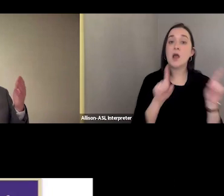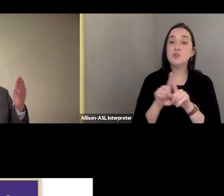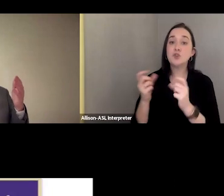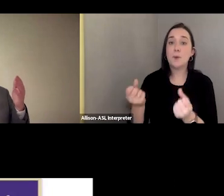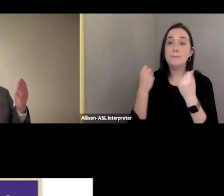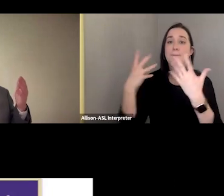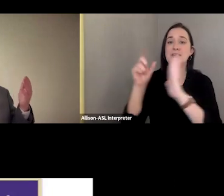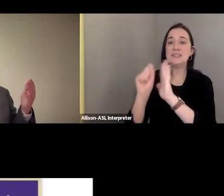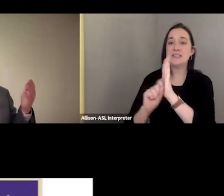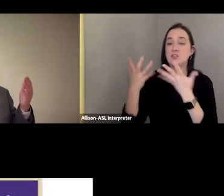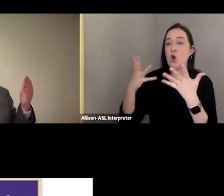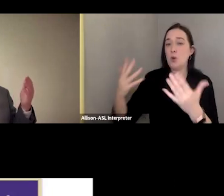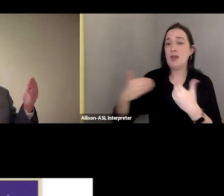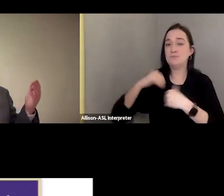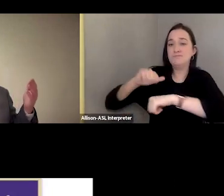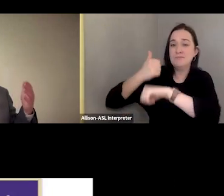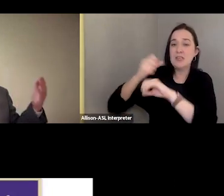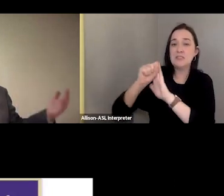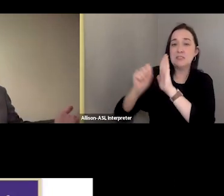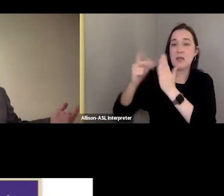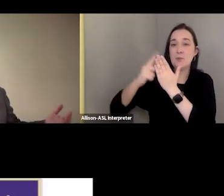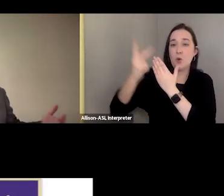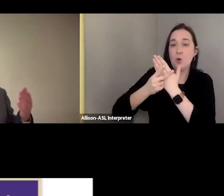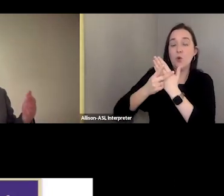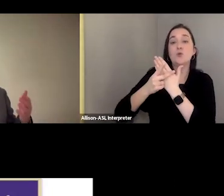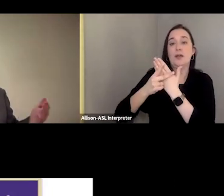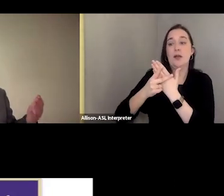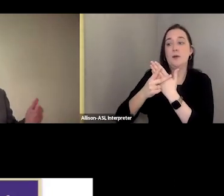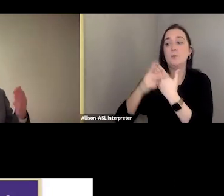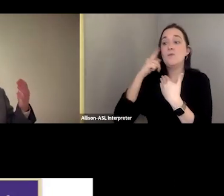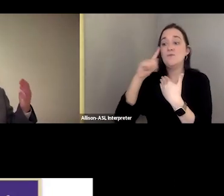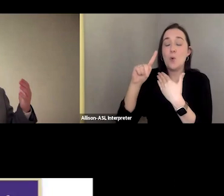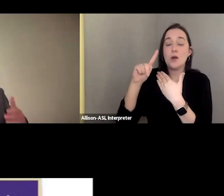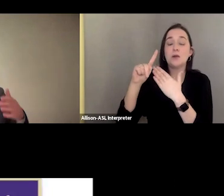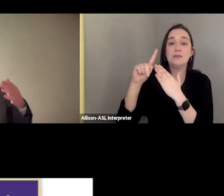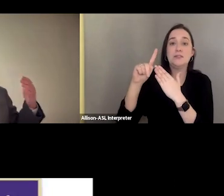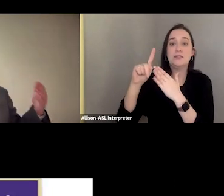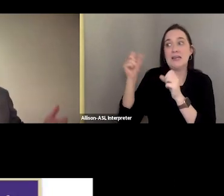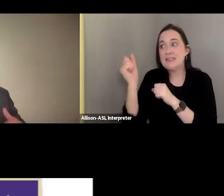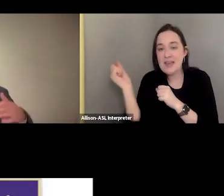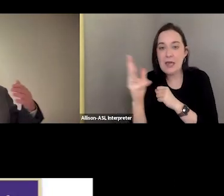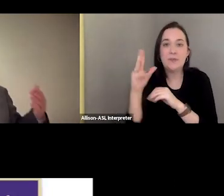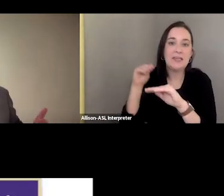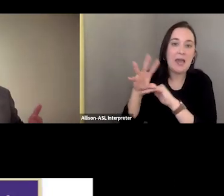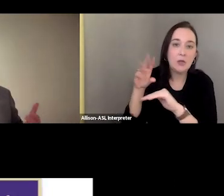what we call state program problem gambling councils who will help with training and information and awareness.